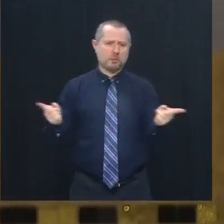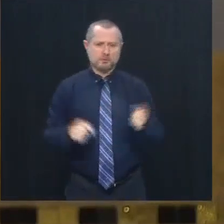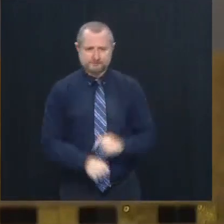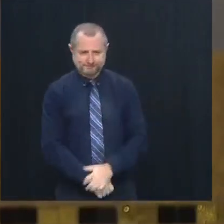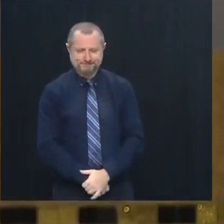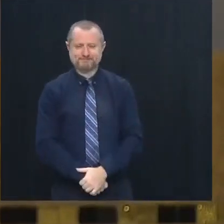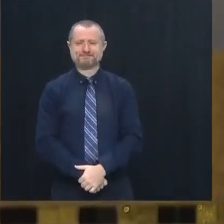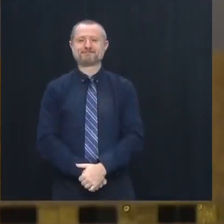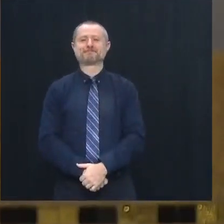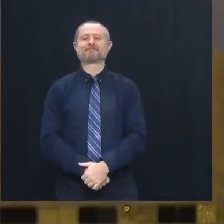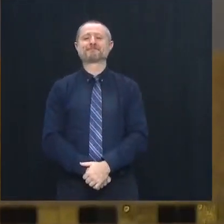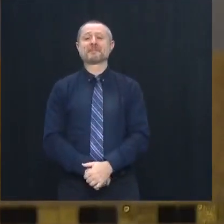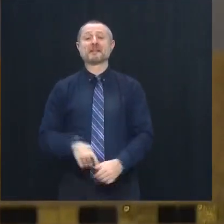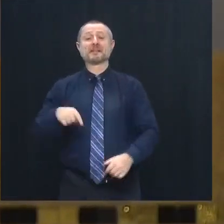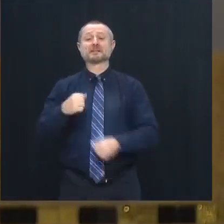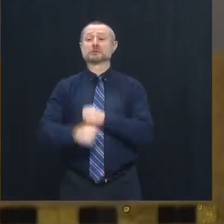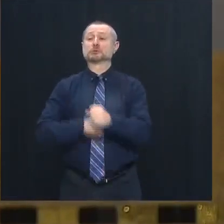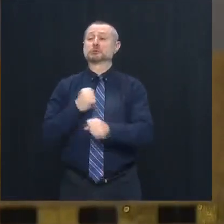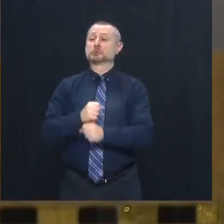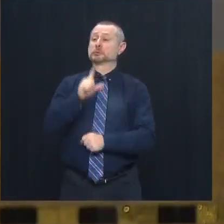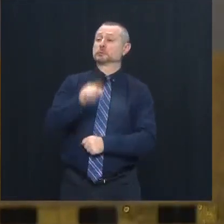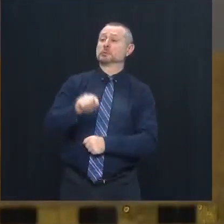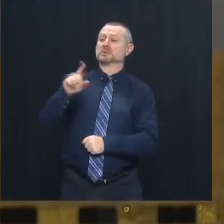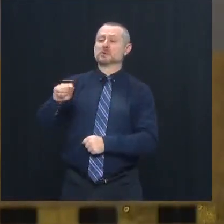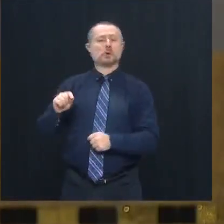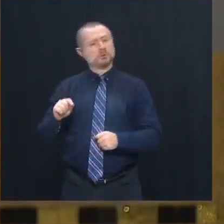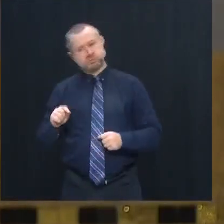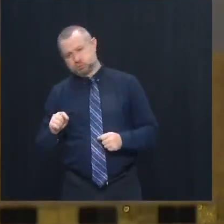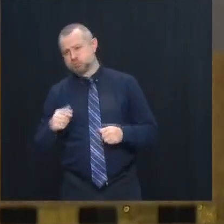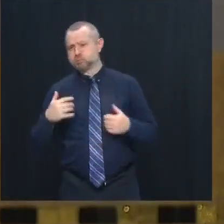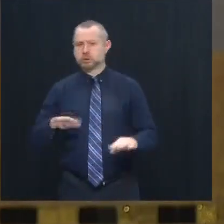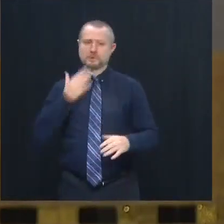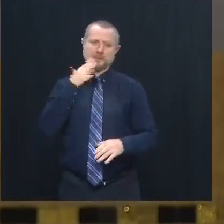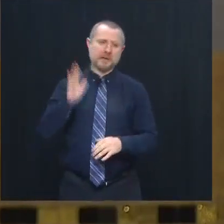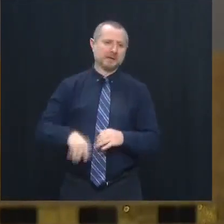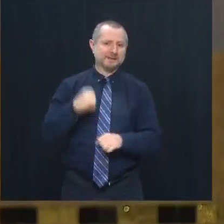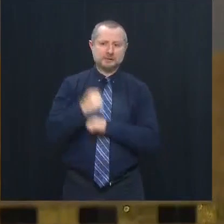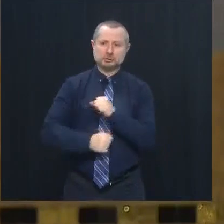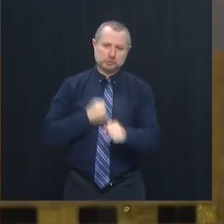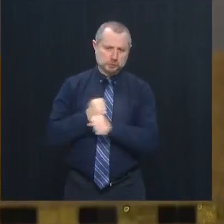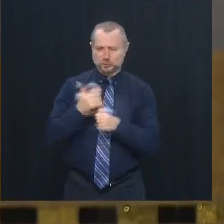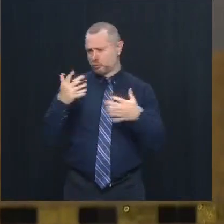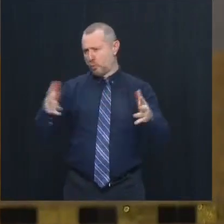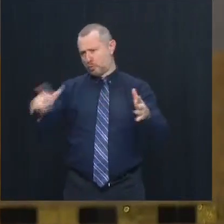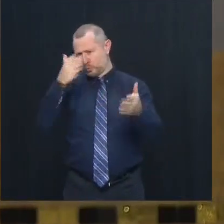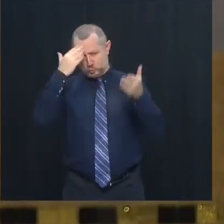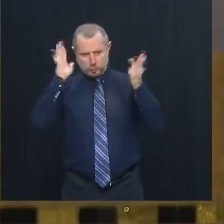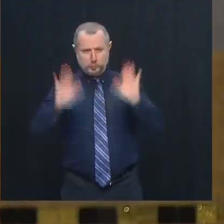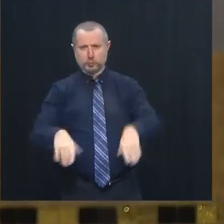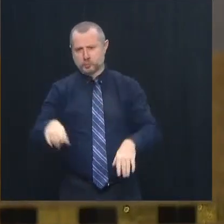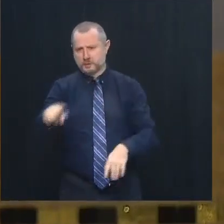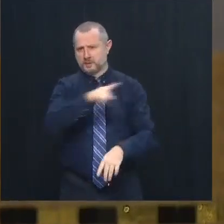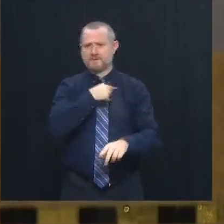TO ALL THE MEMBERS OF MY ADMINISTRATION, MY SPECIAL GUESTS IN ATTENDANCE. THANK YOU ALL VERY MUCH. 2020 WILL GO DOWN IN THE BOOKS